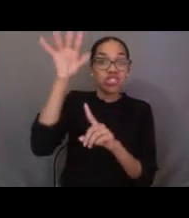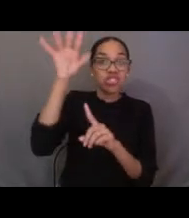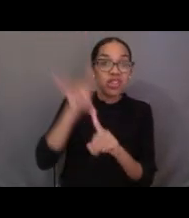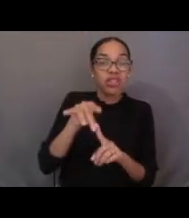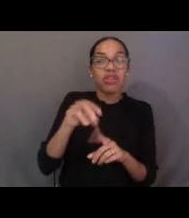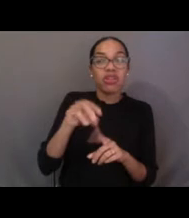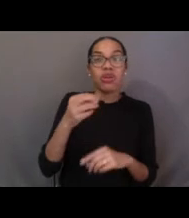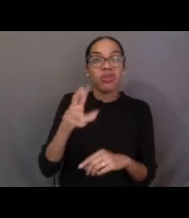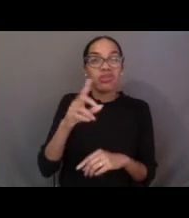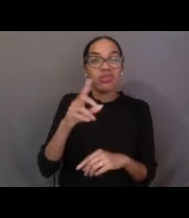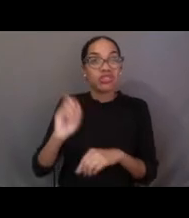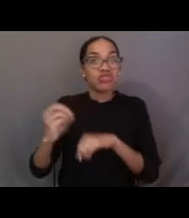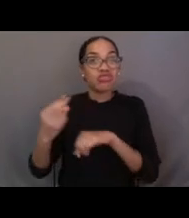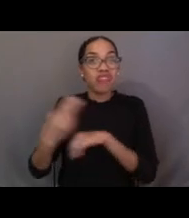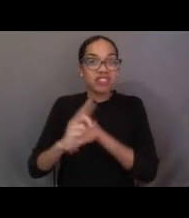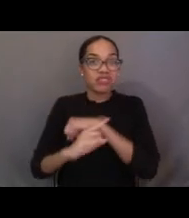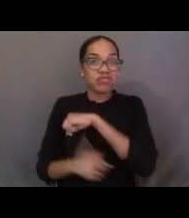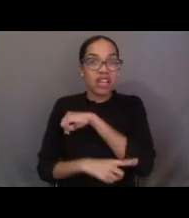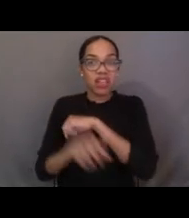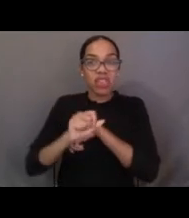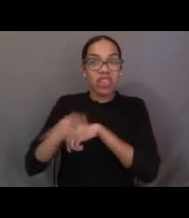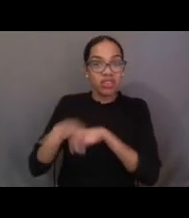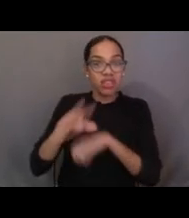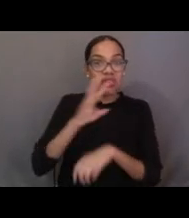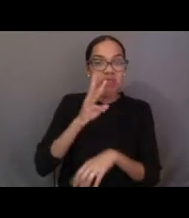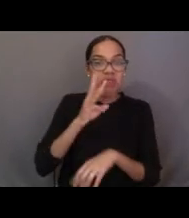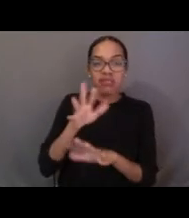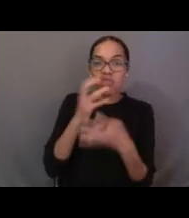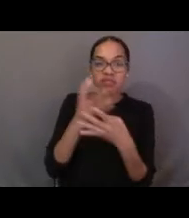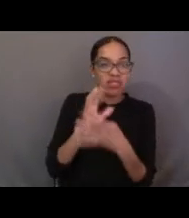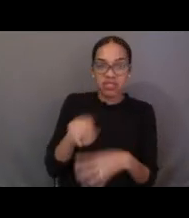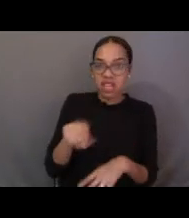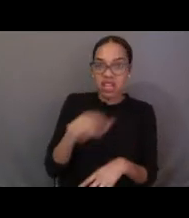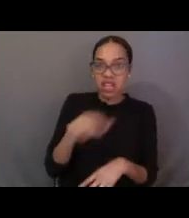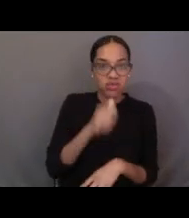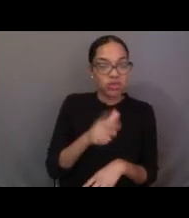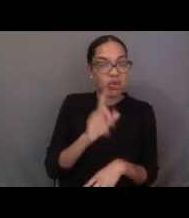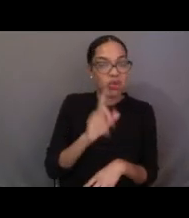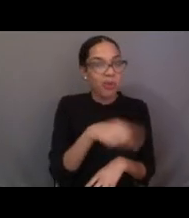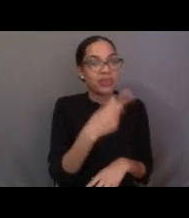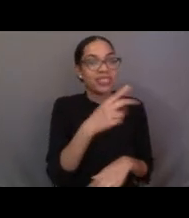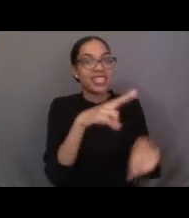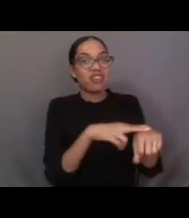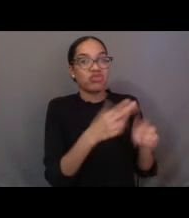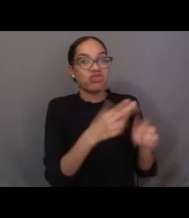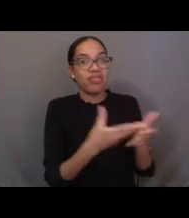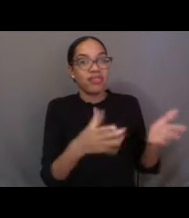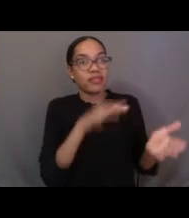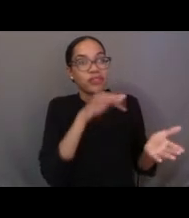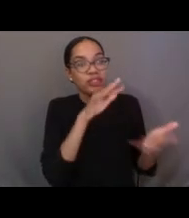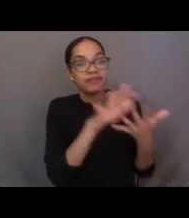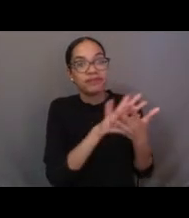is that algae in some amounts is, we need that in the water. A lot of plants and animals need that.